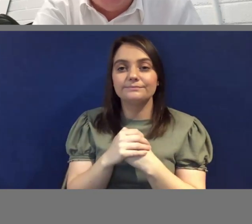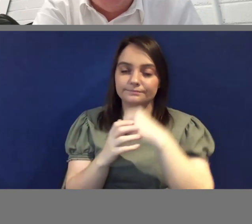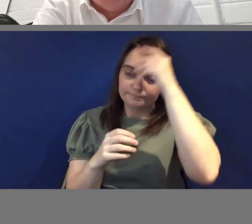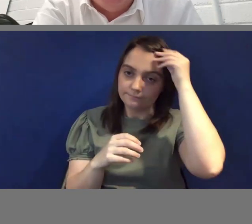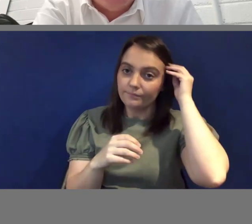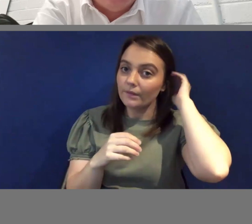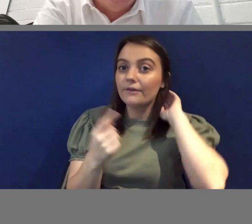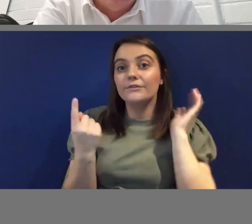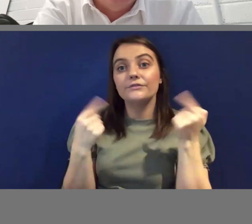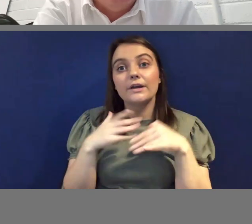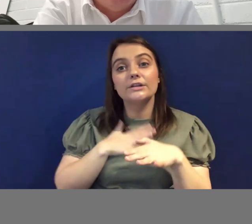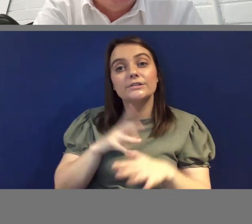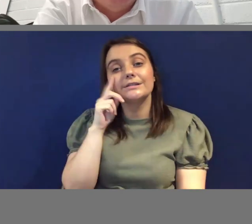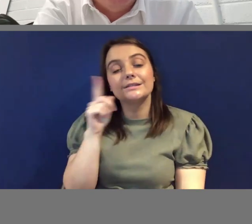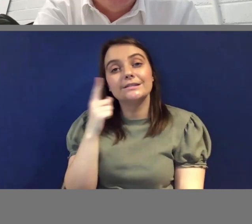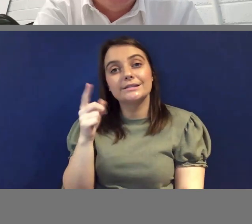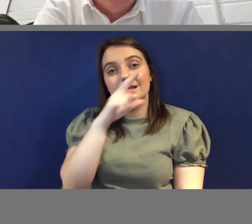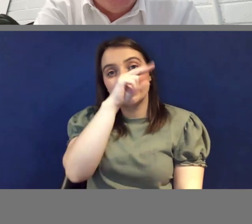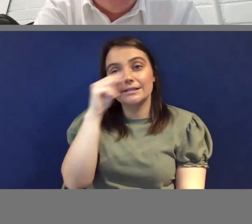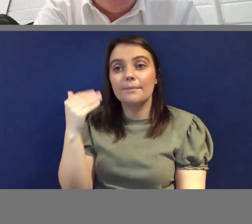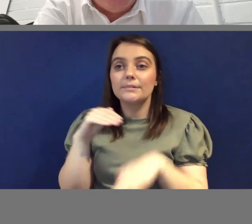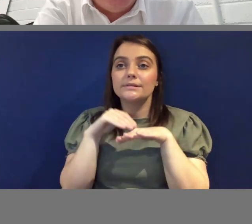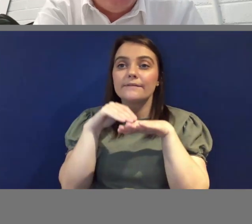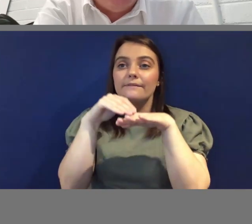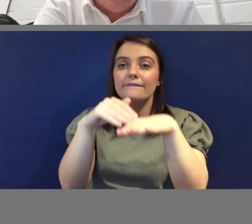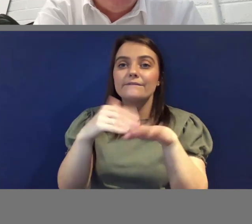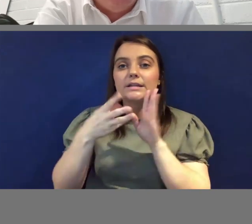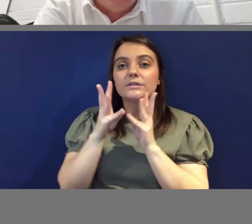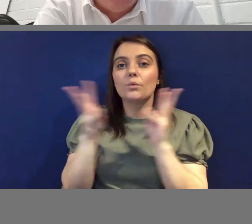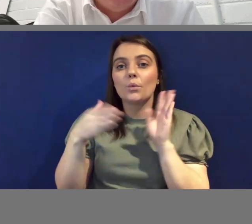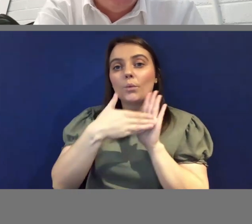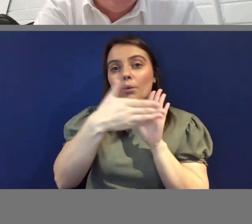just to look at some examples of effective clear widths higher effective clear wits in relation to